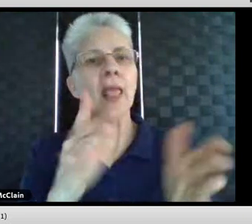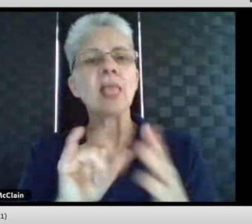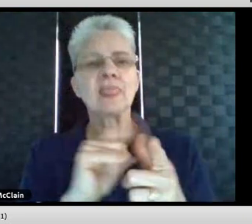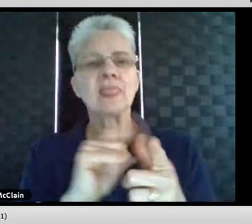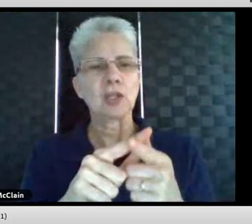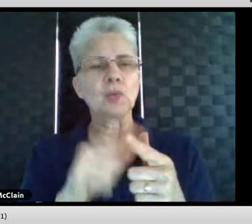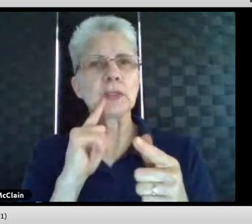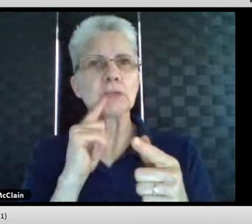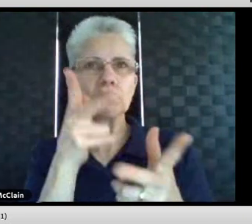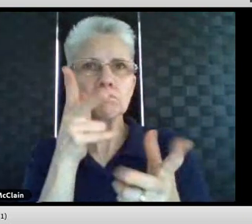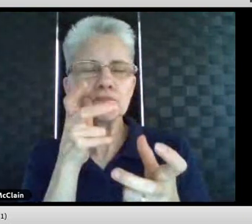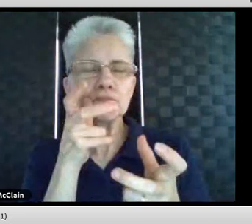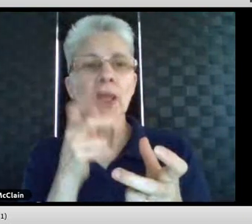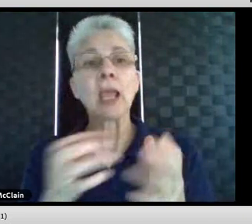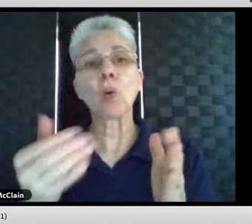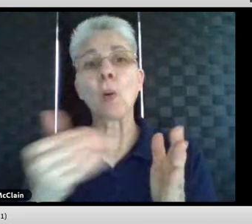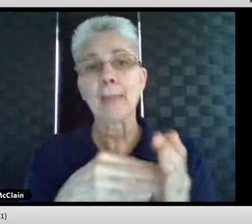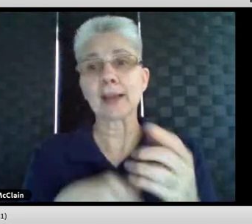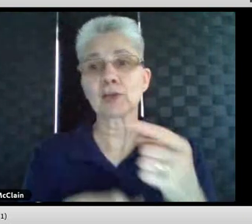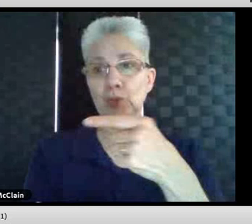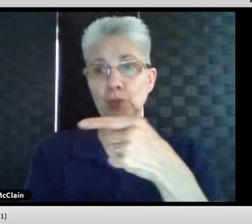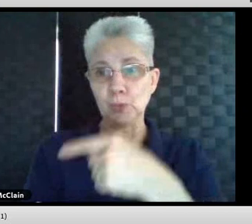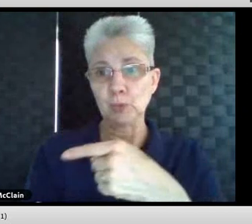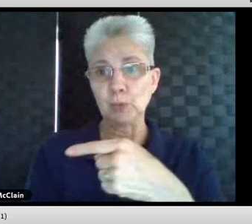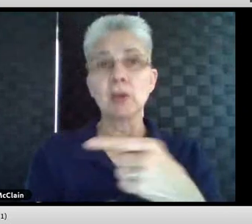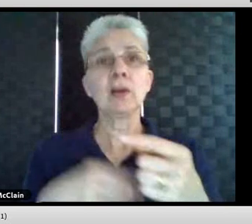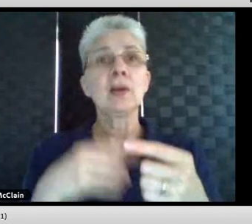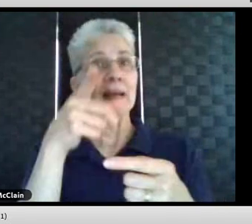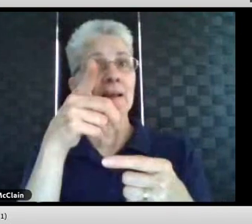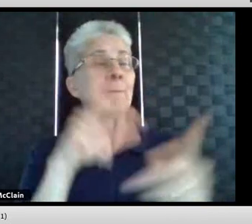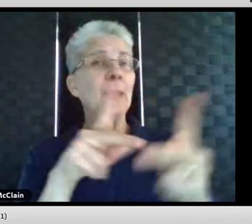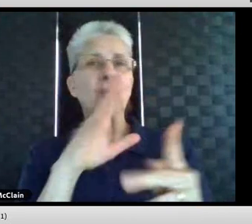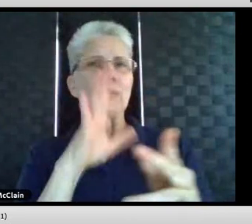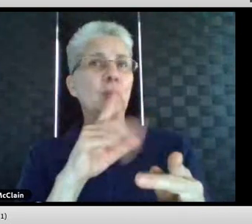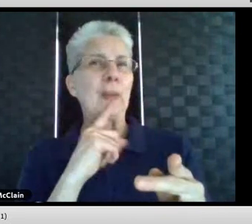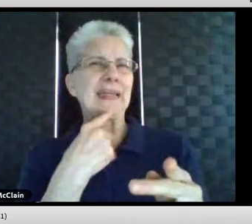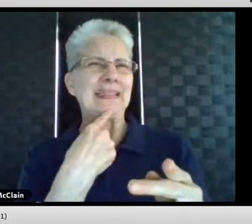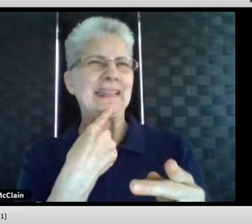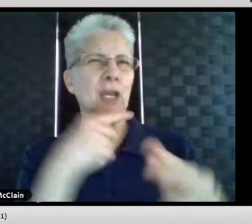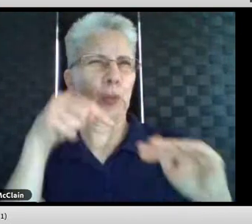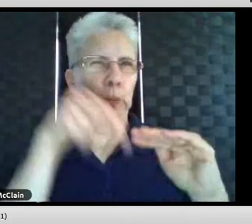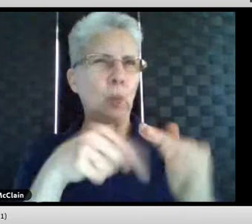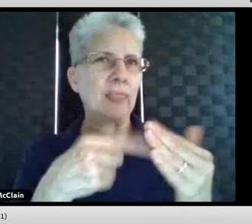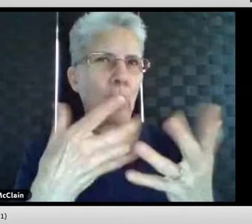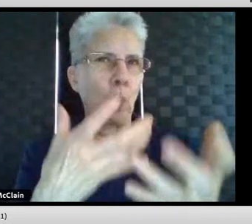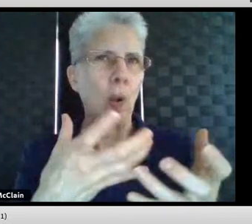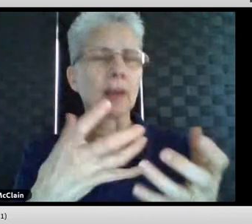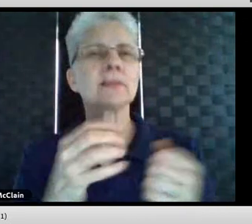and again, going back to that aspect of, "Patrons never really tell you what they want," and there's some tips for that.